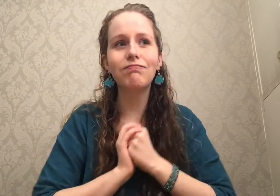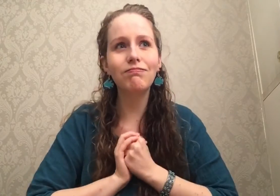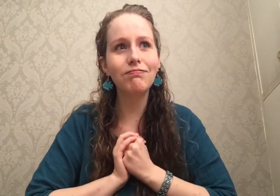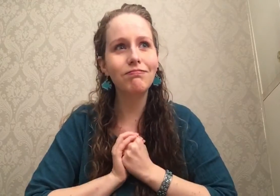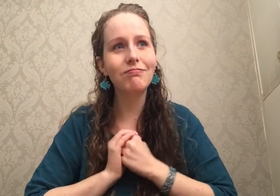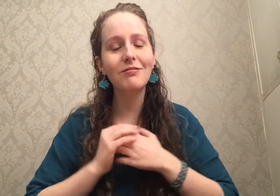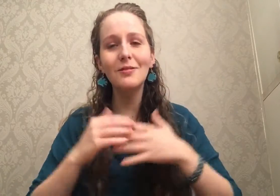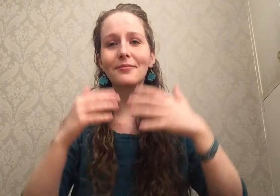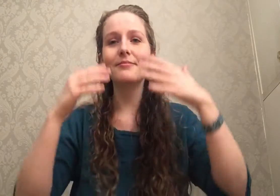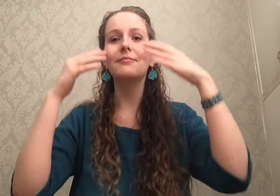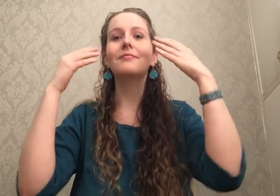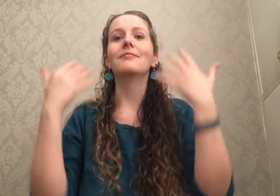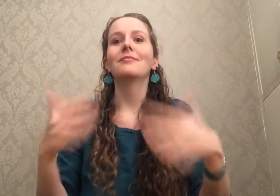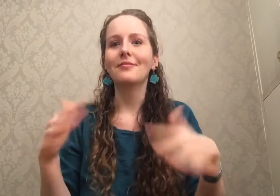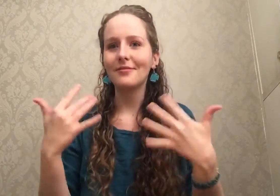Amazing.